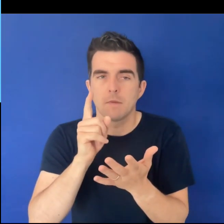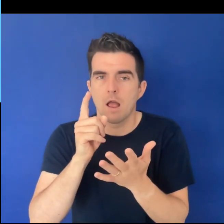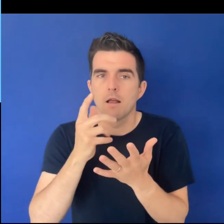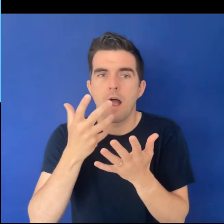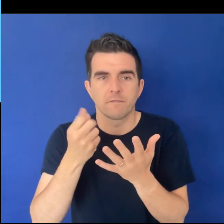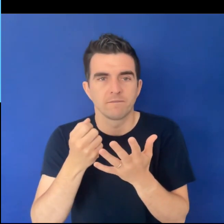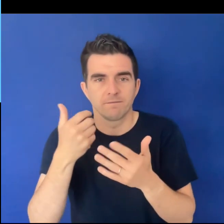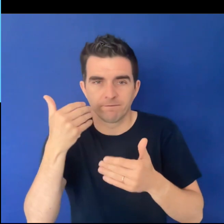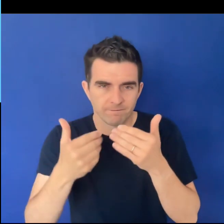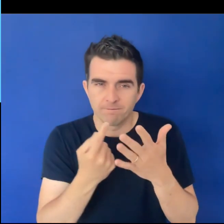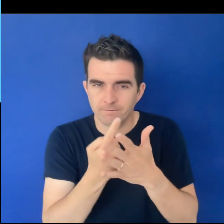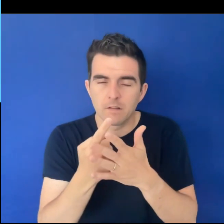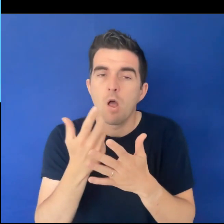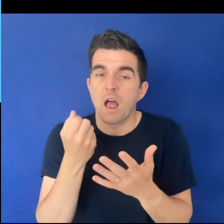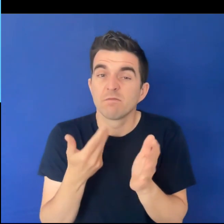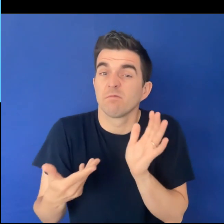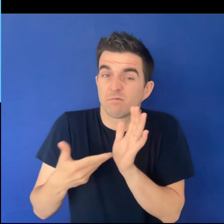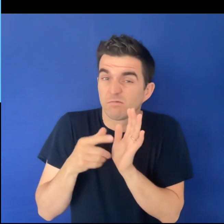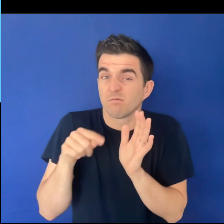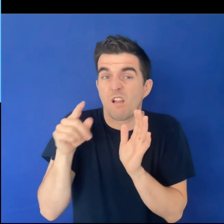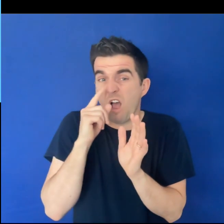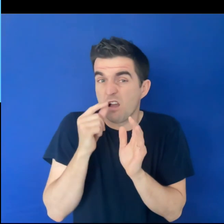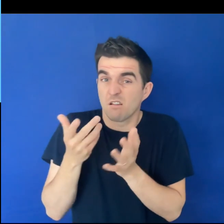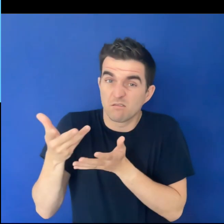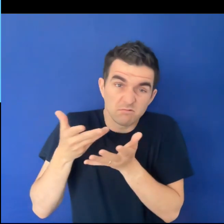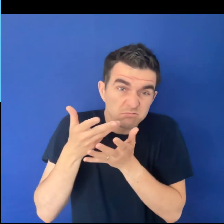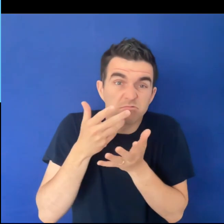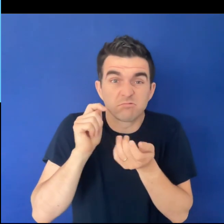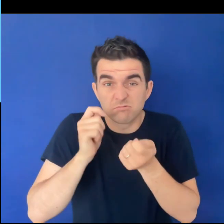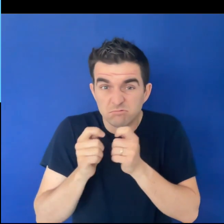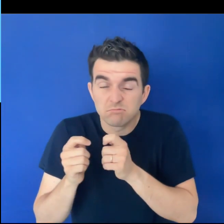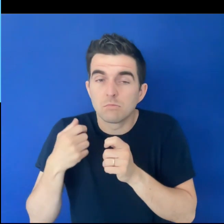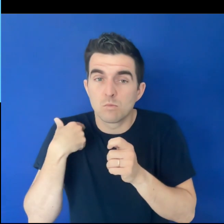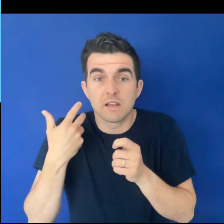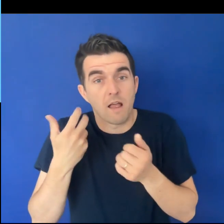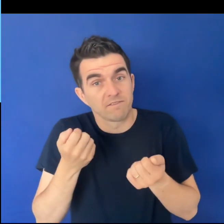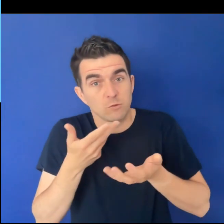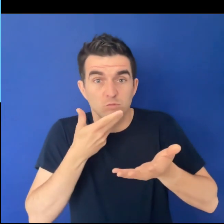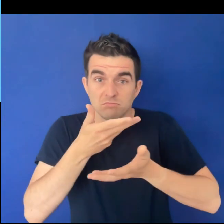There’s also a few options to tweak how dialogue is displayed. We’ve made dialogue fun to read,